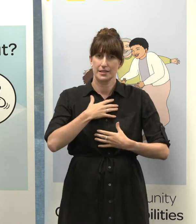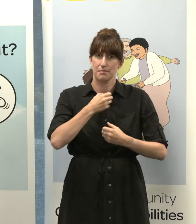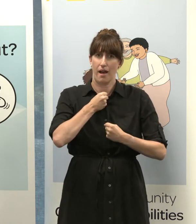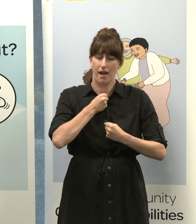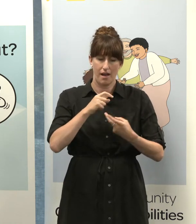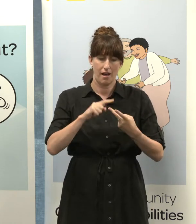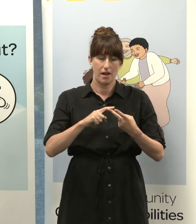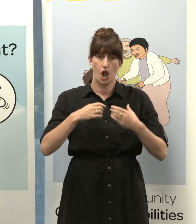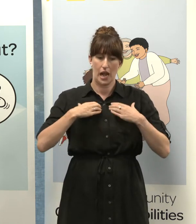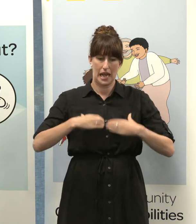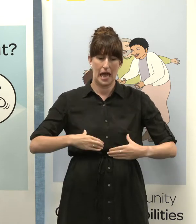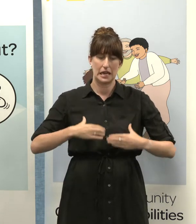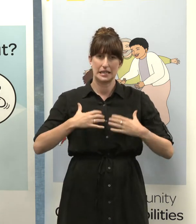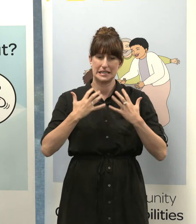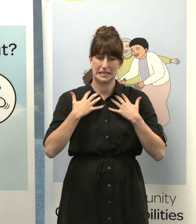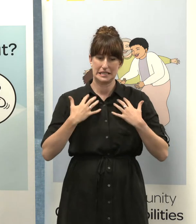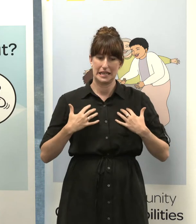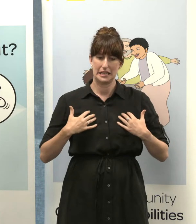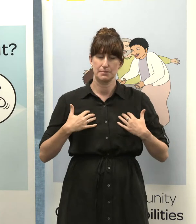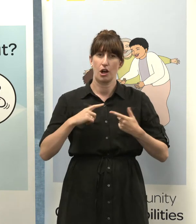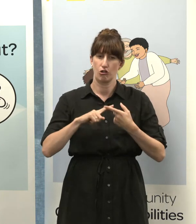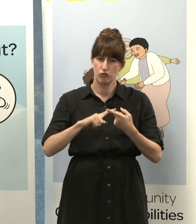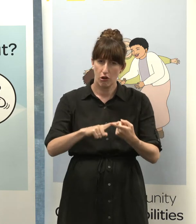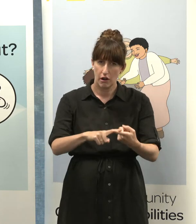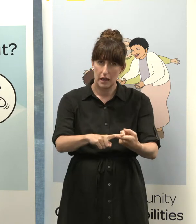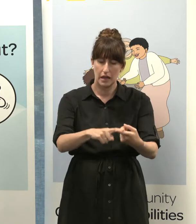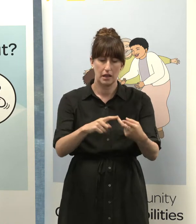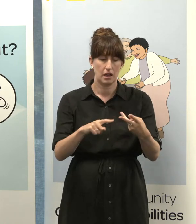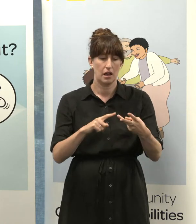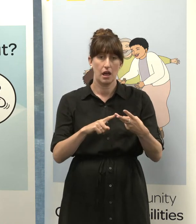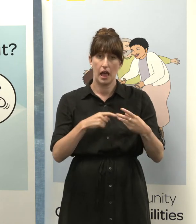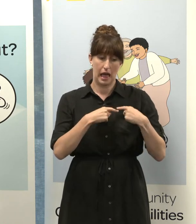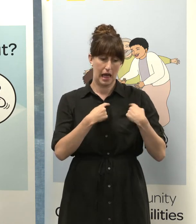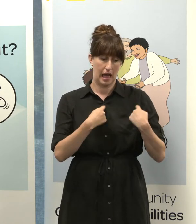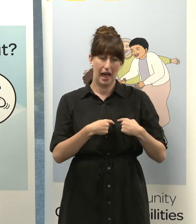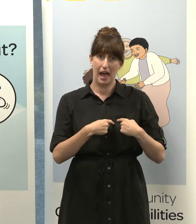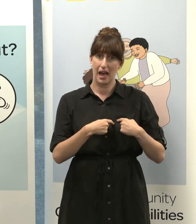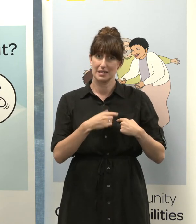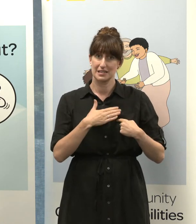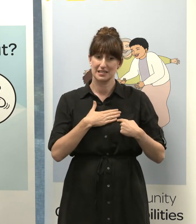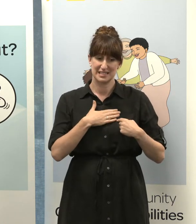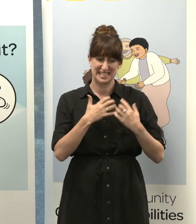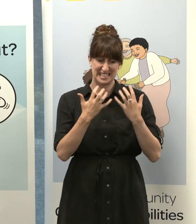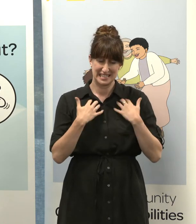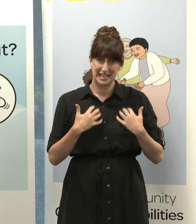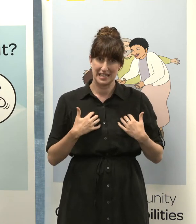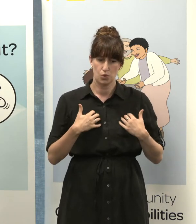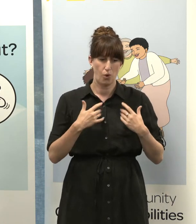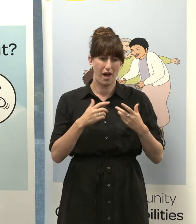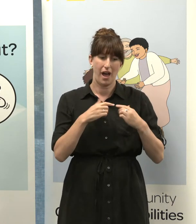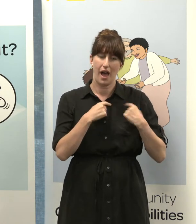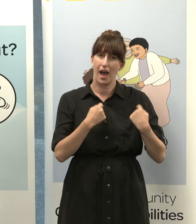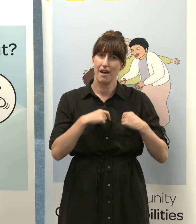people we are worried about, we're looking at people with